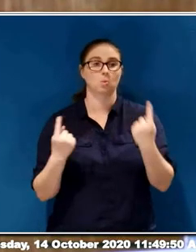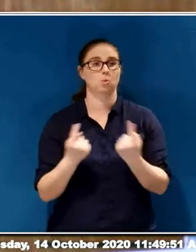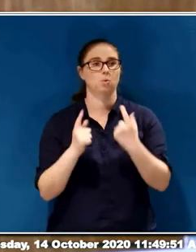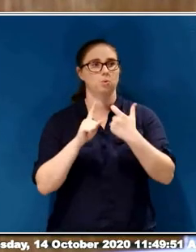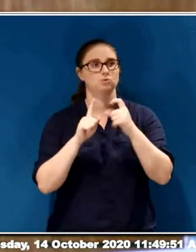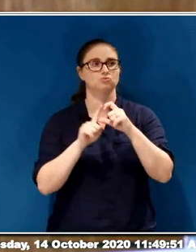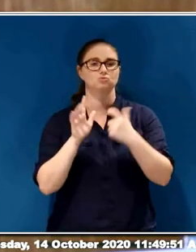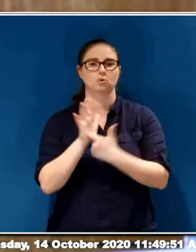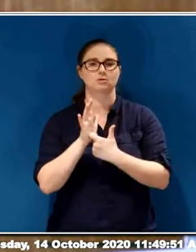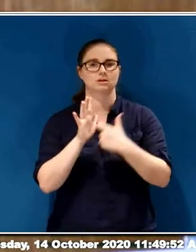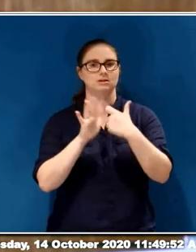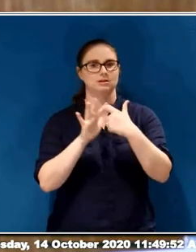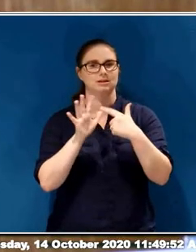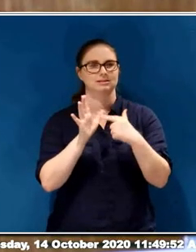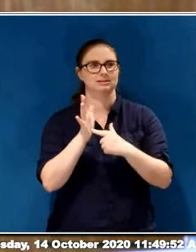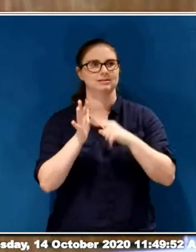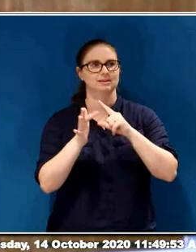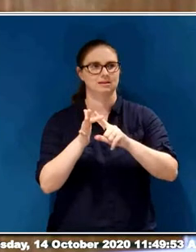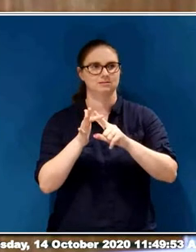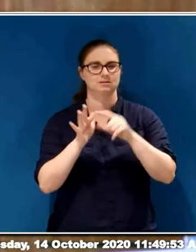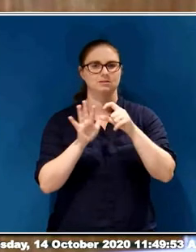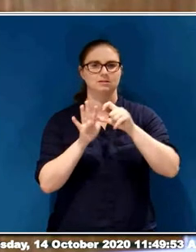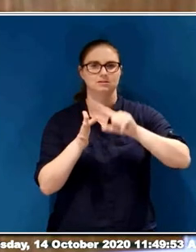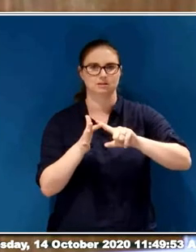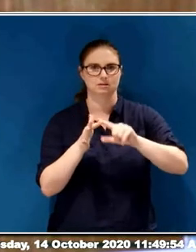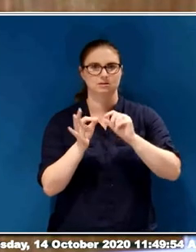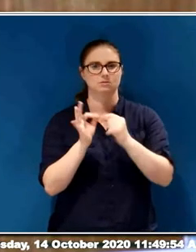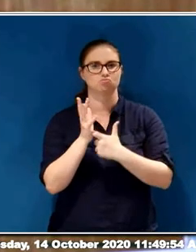I would request an adjournment for two minutes only